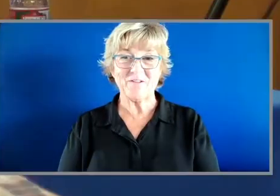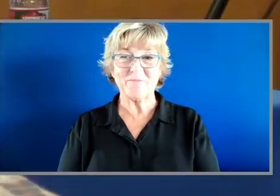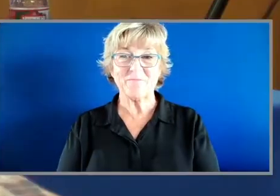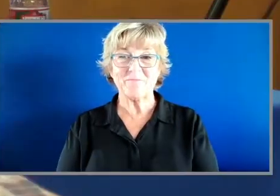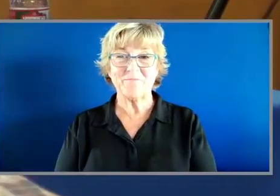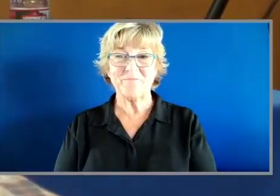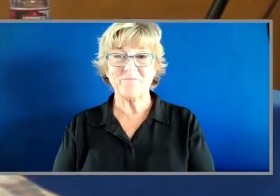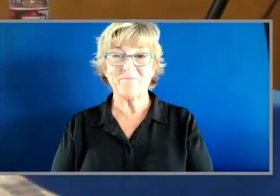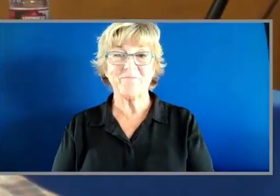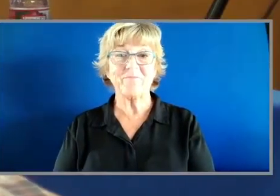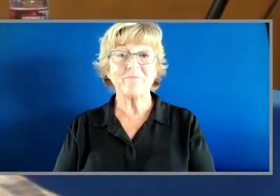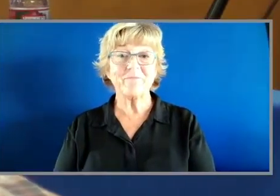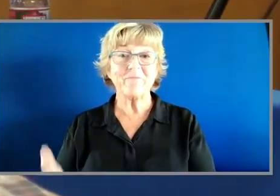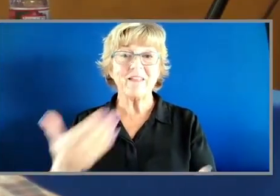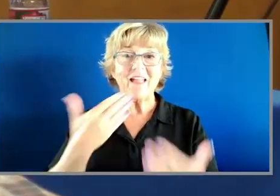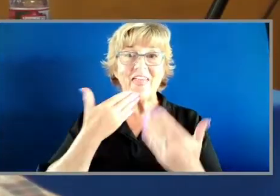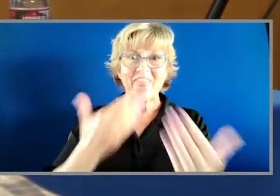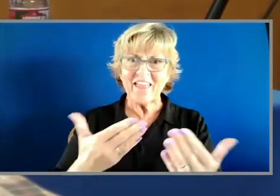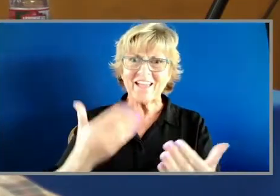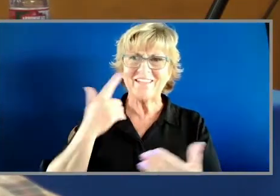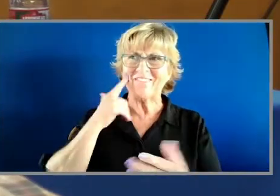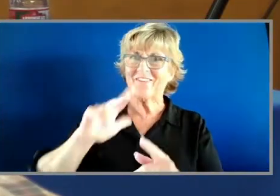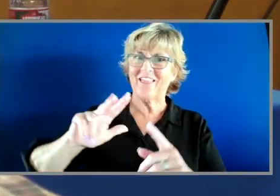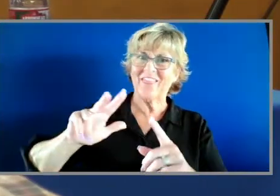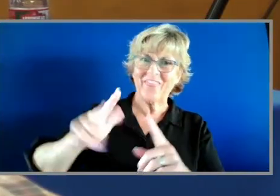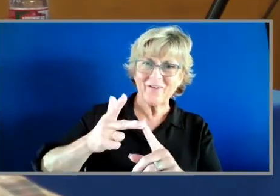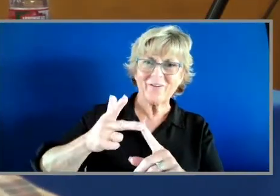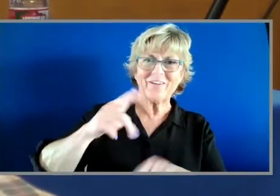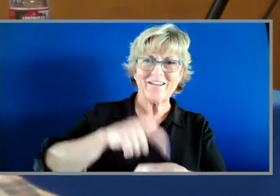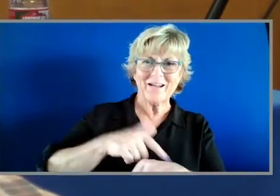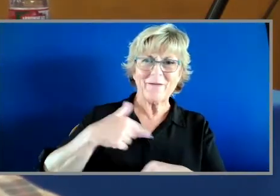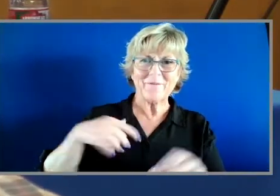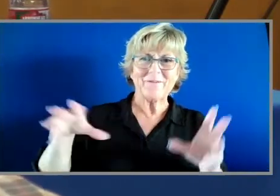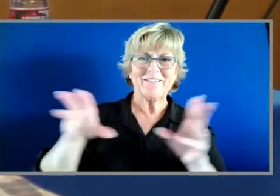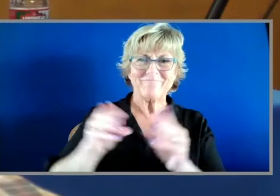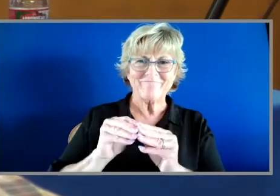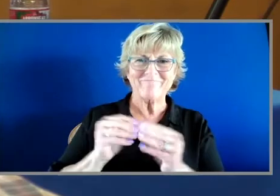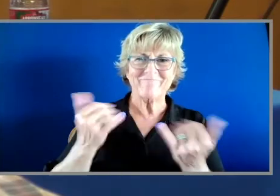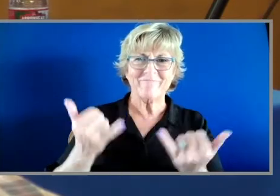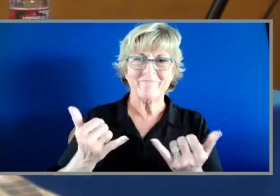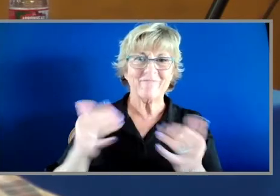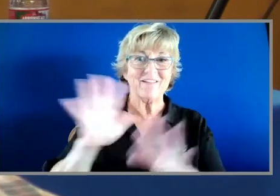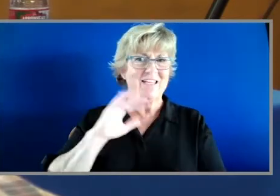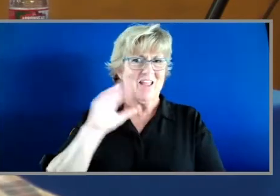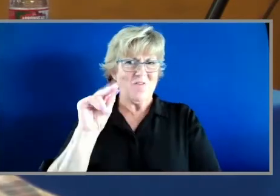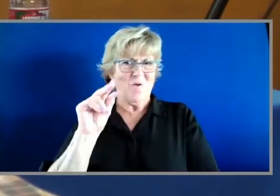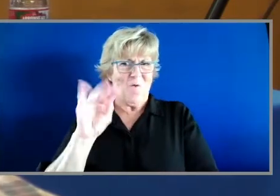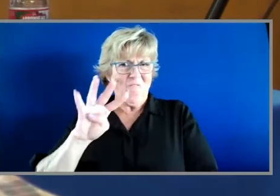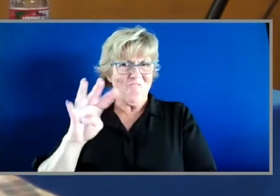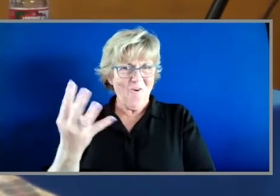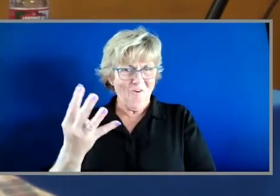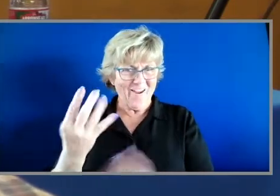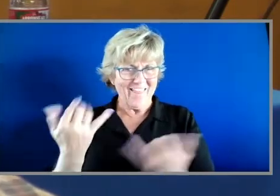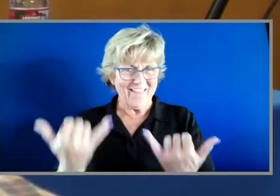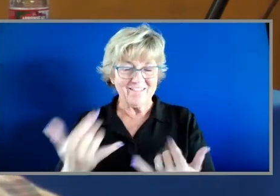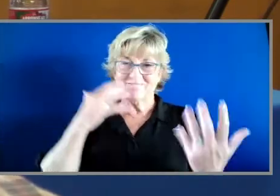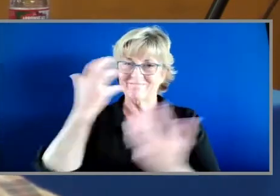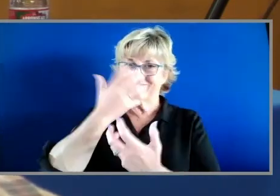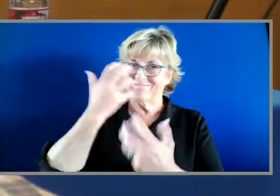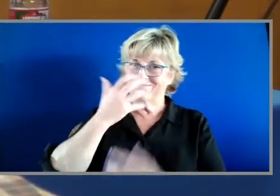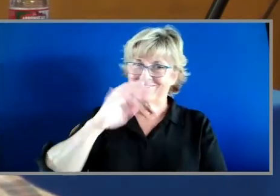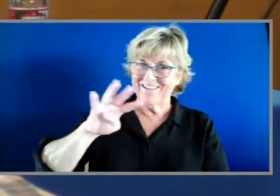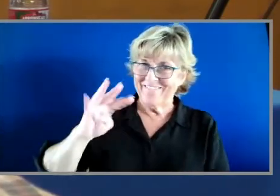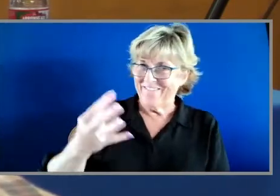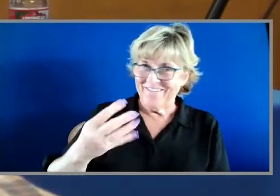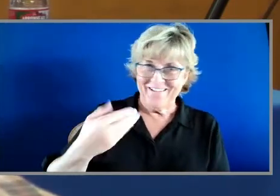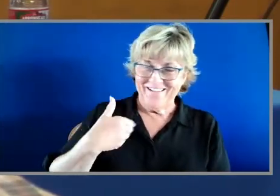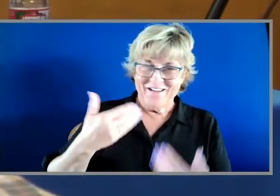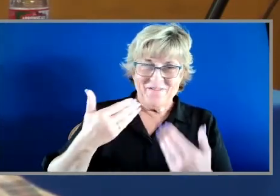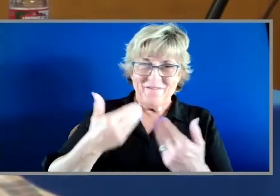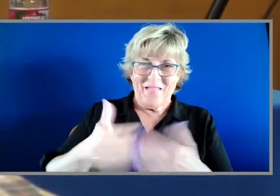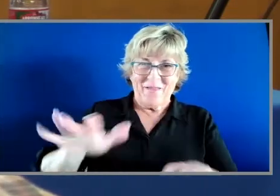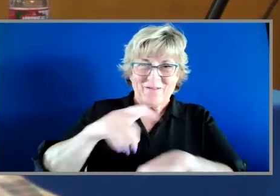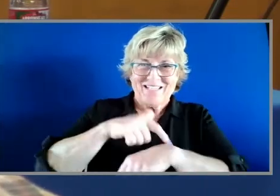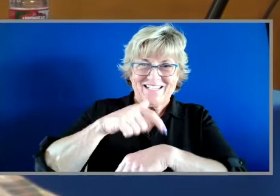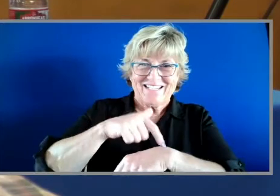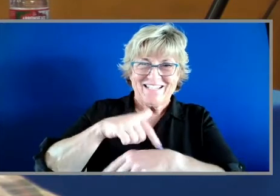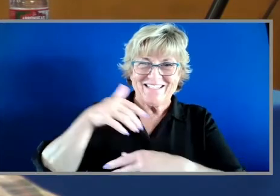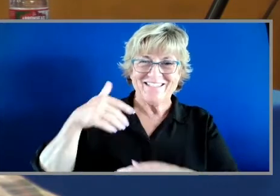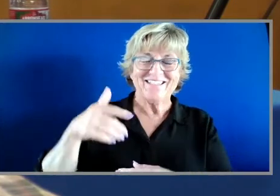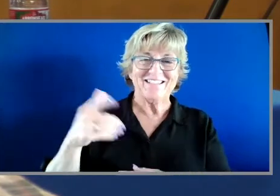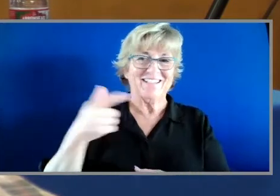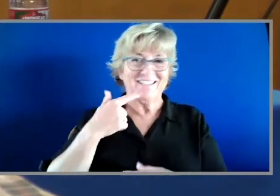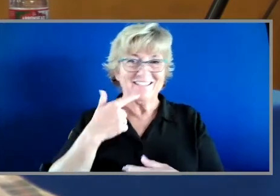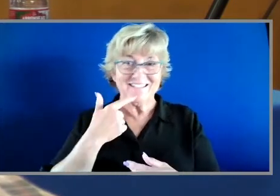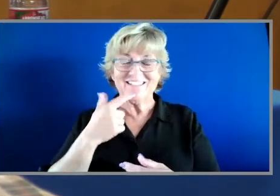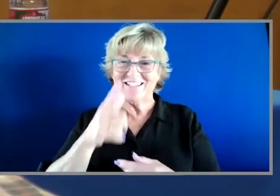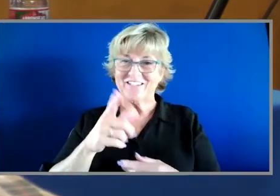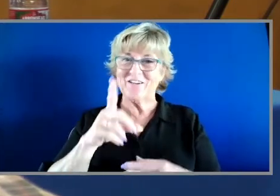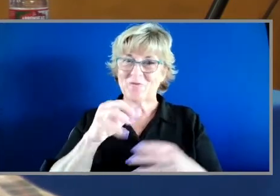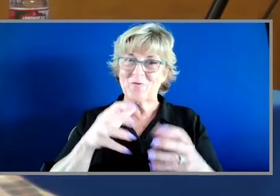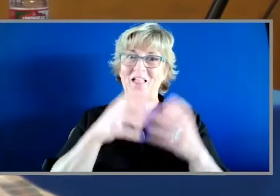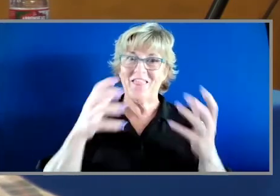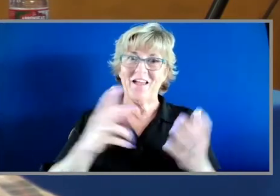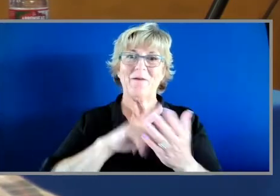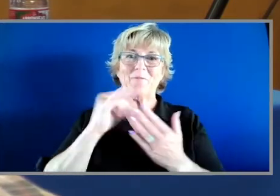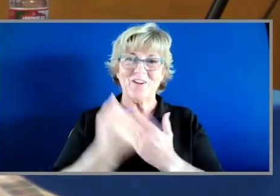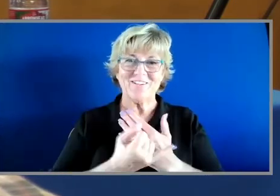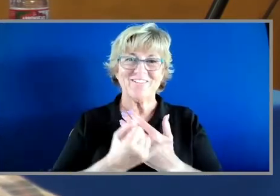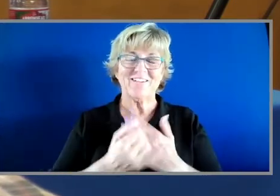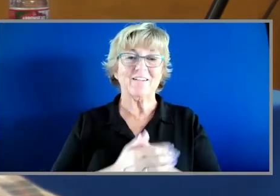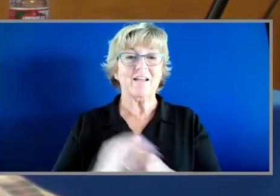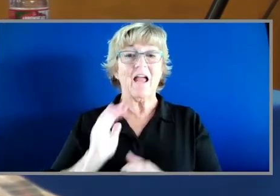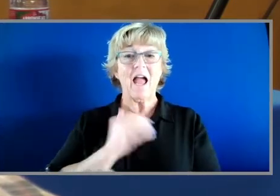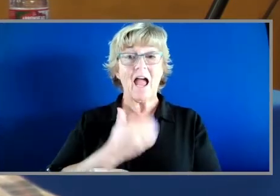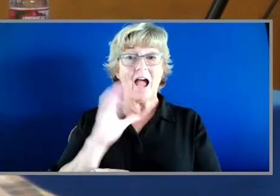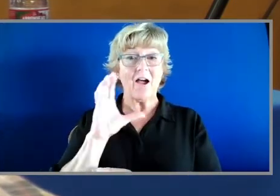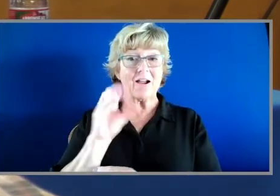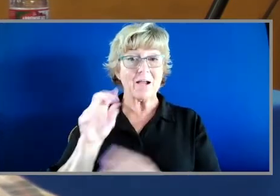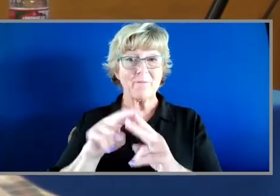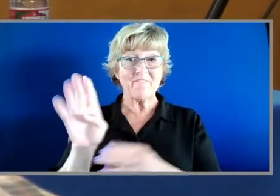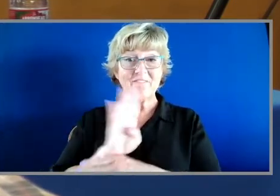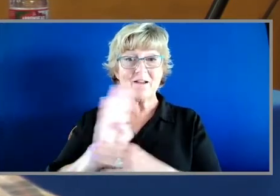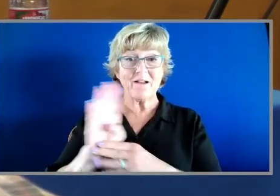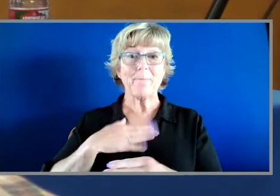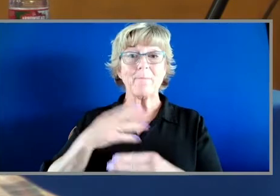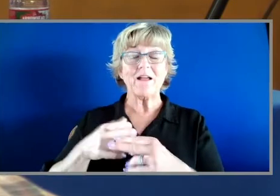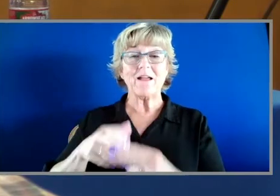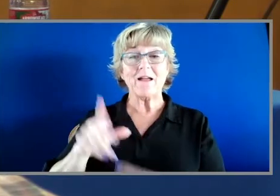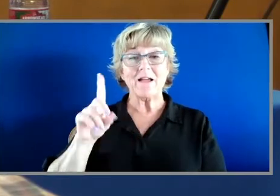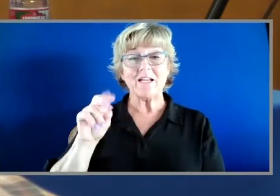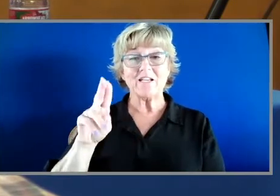Studio: Thank you Courtney for is that our third go around now yeah it's the third go around or fourth yeah all right track